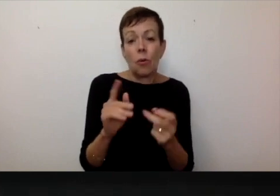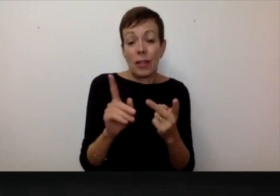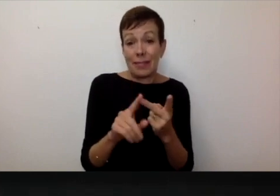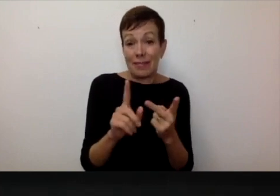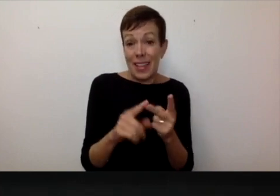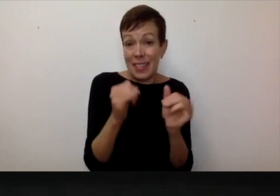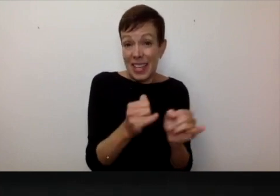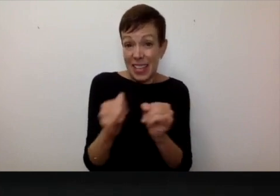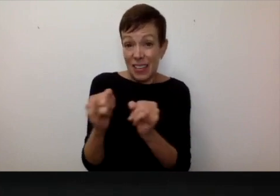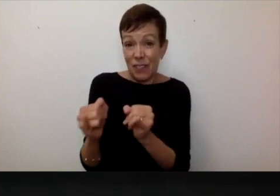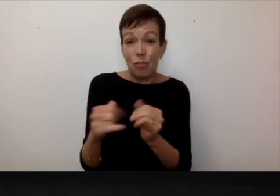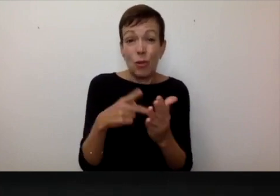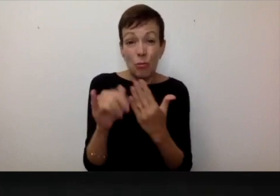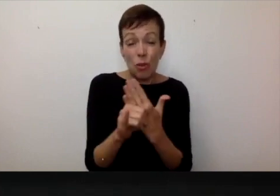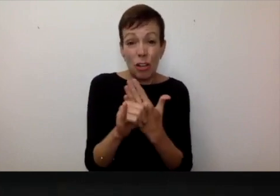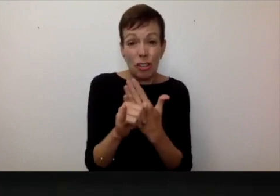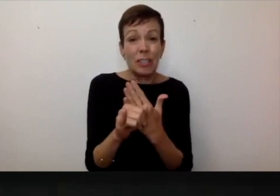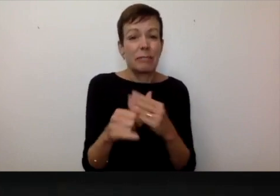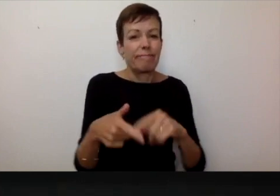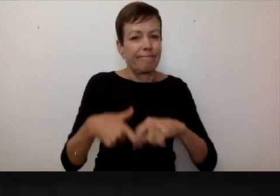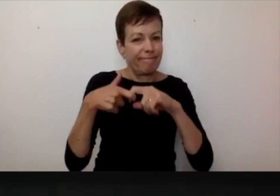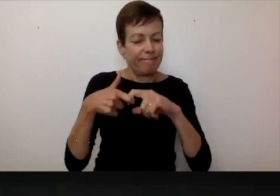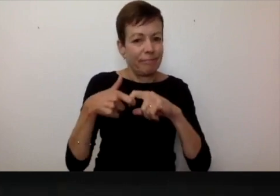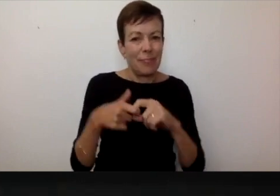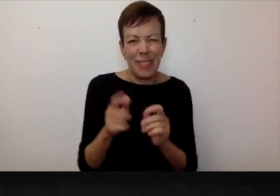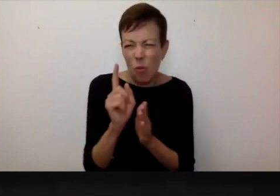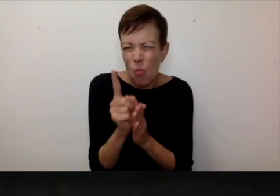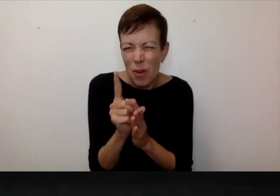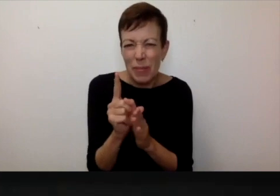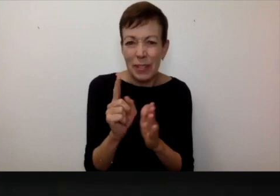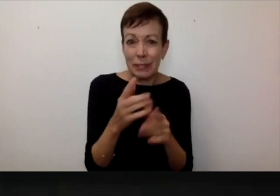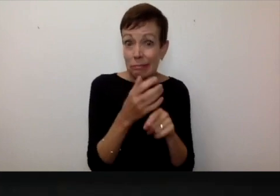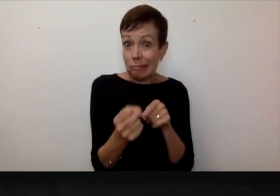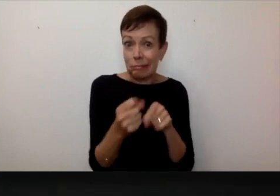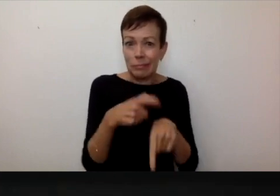uh by saying um as you said as you've heard me say i believe with all